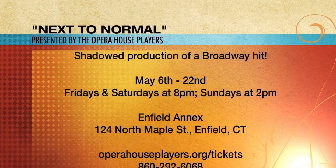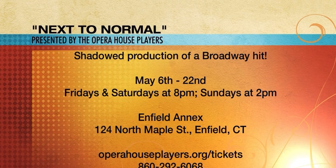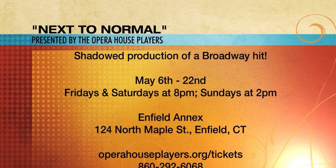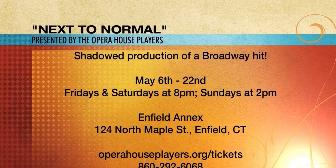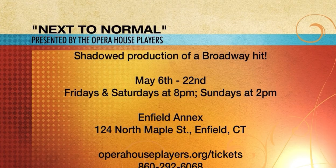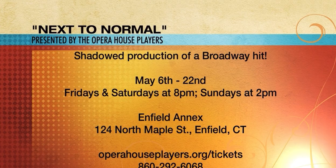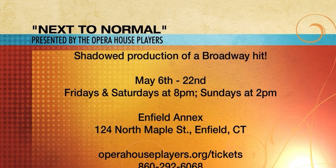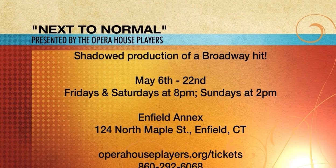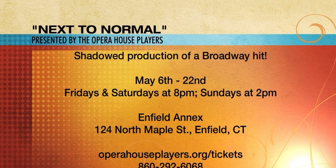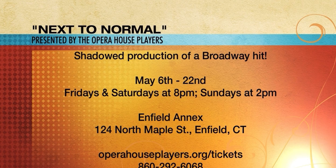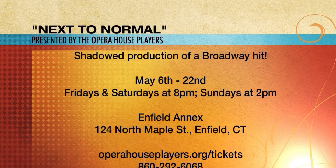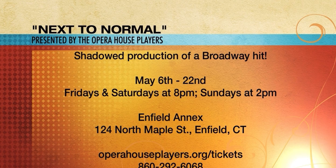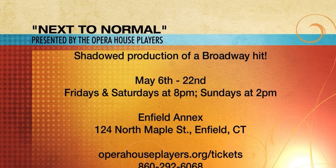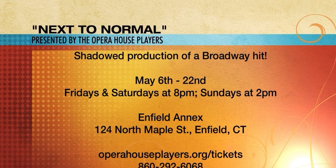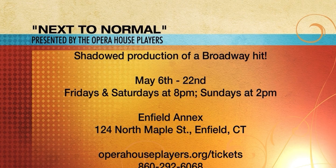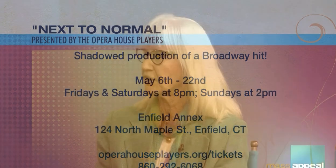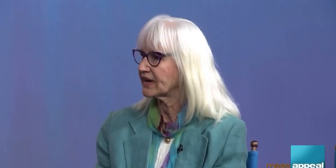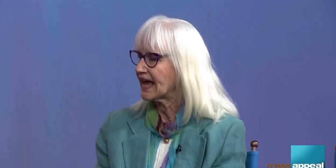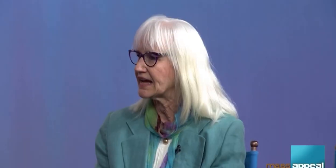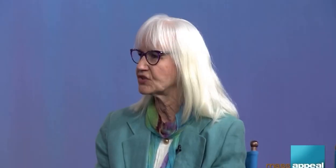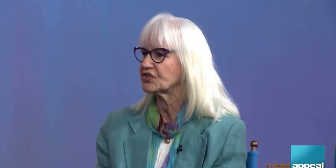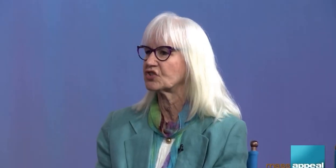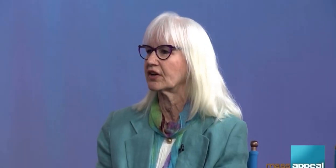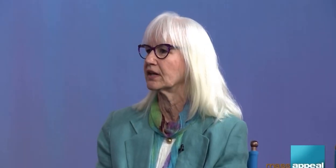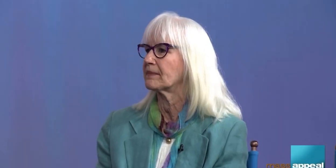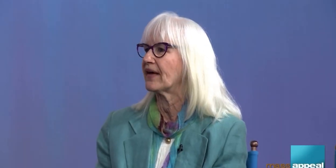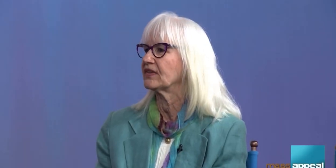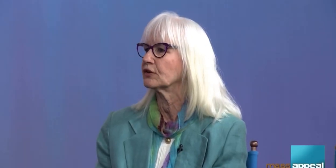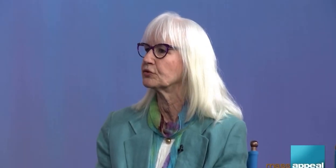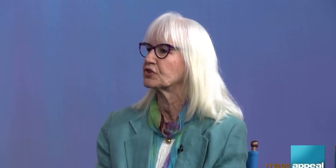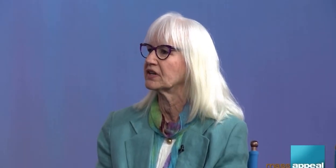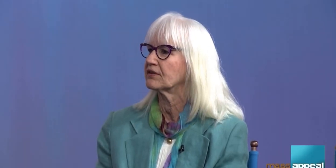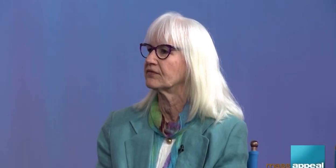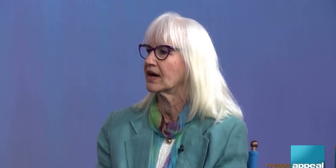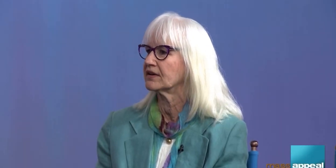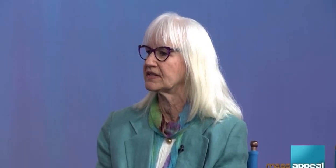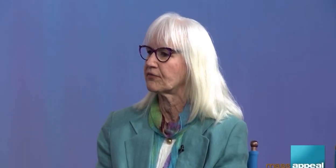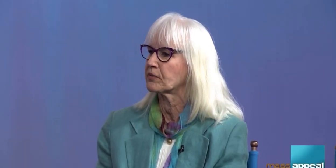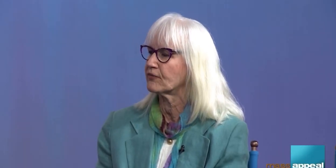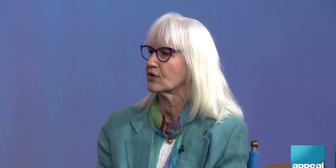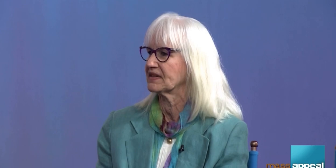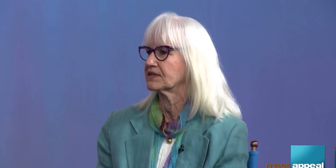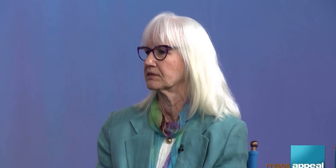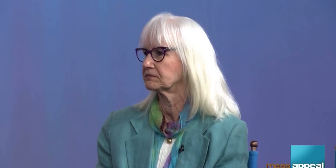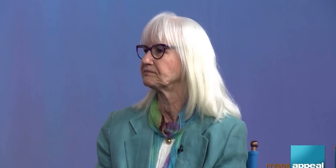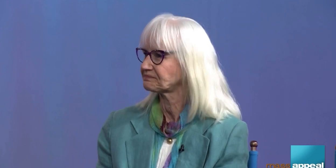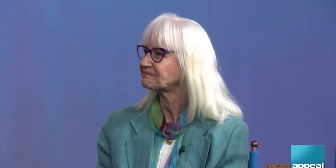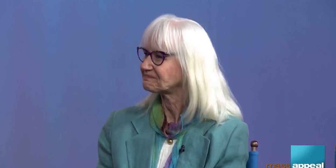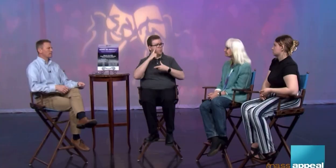Deaf Ed program, and our cast, just talking about the inclusion of Deaf performance. Fantastic and